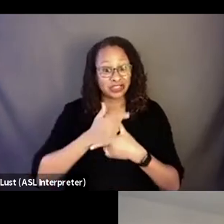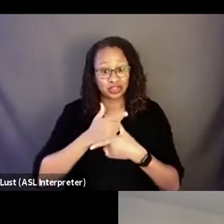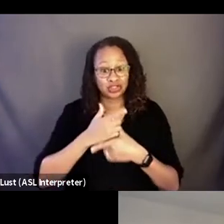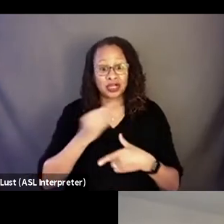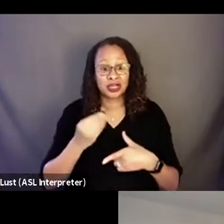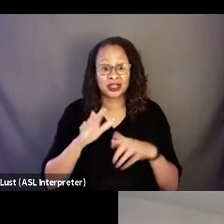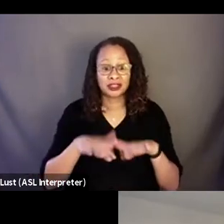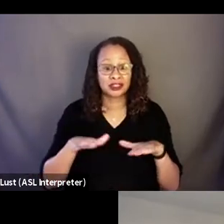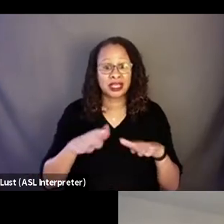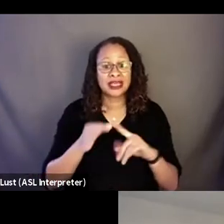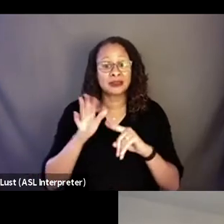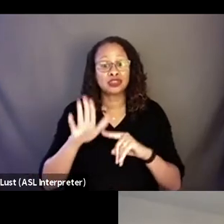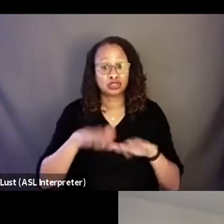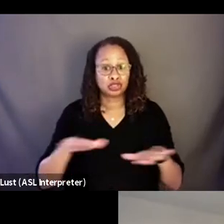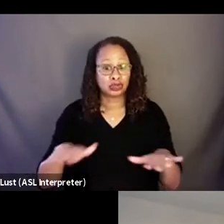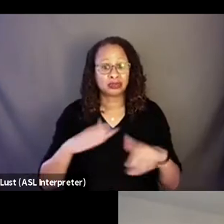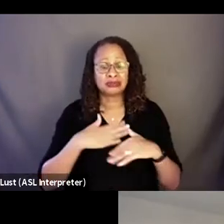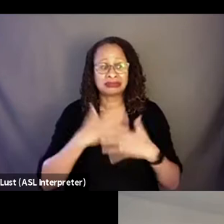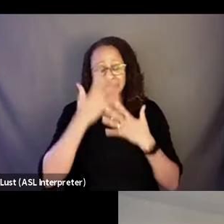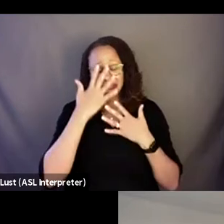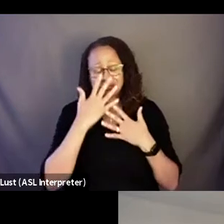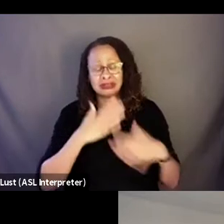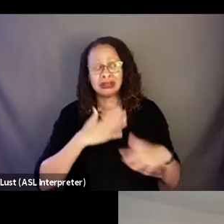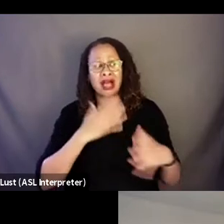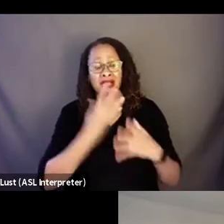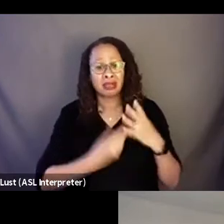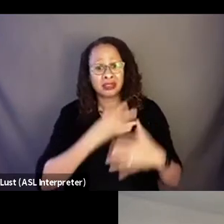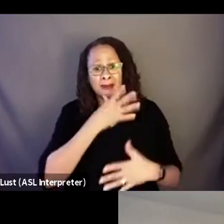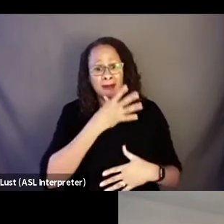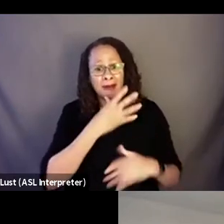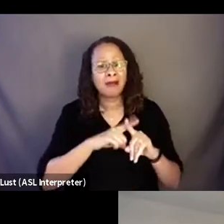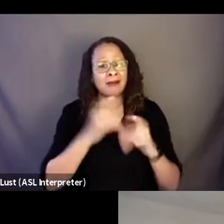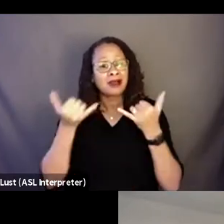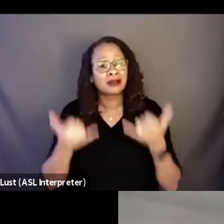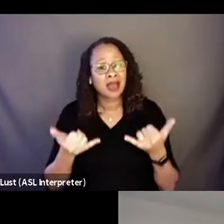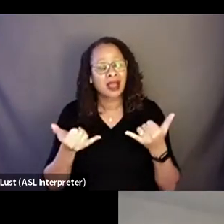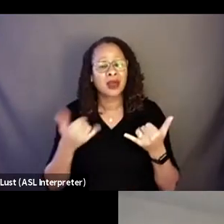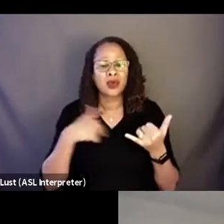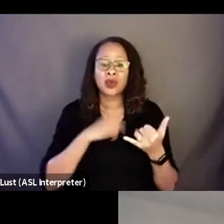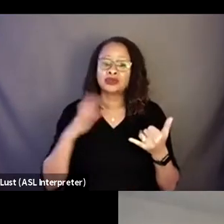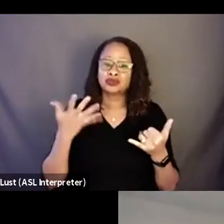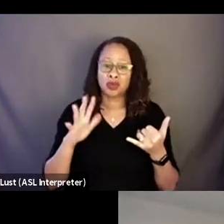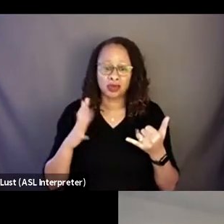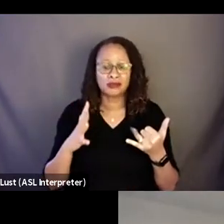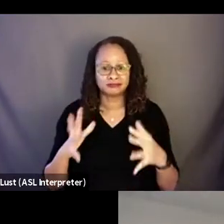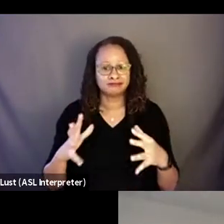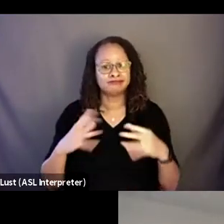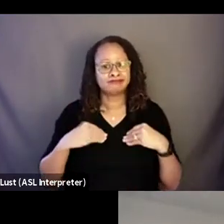especially for children, were in distress, but now we're sort of coming to terms with what had happened.